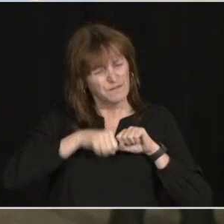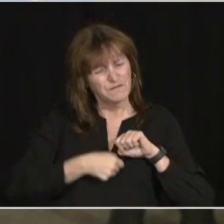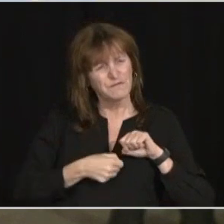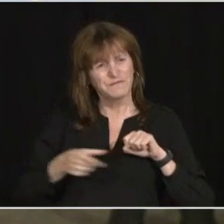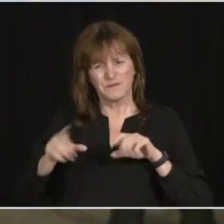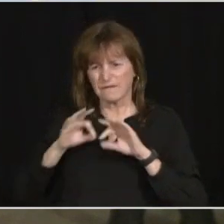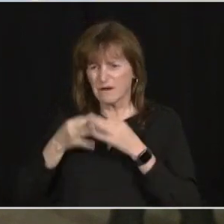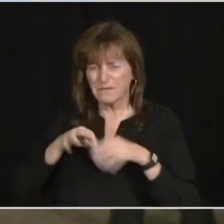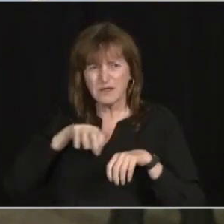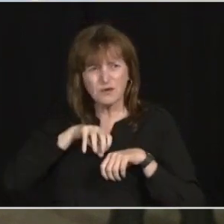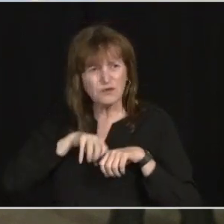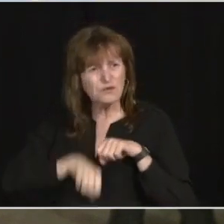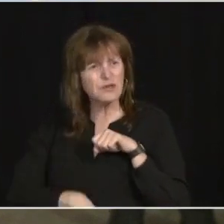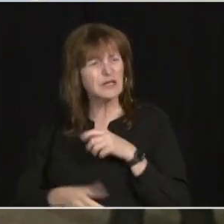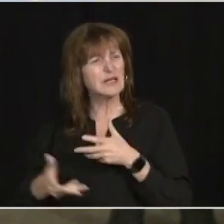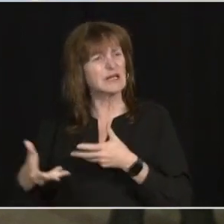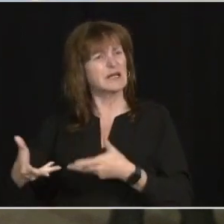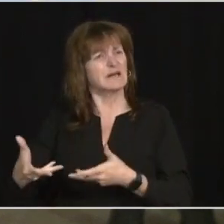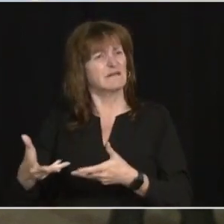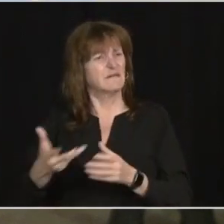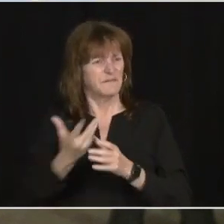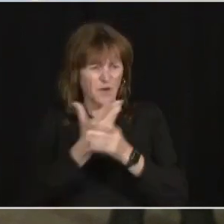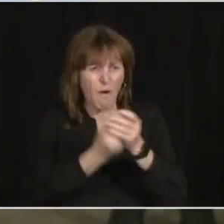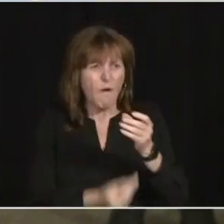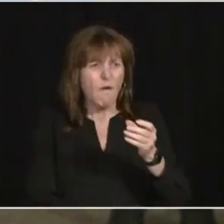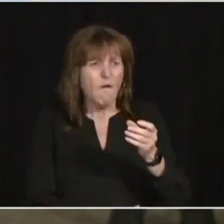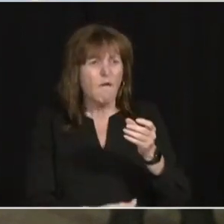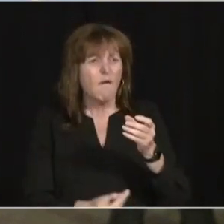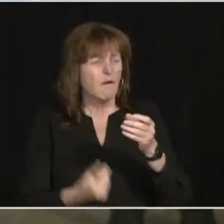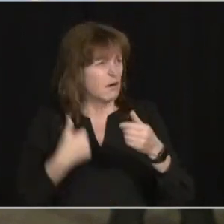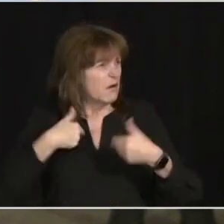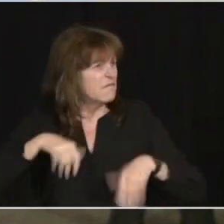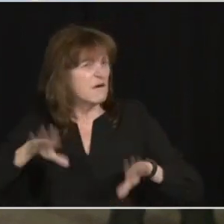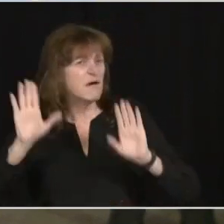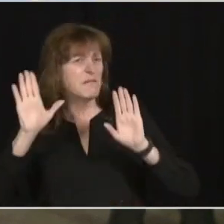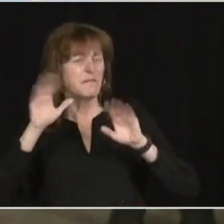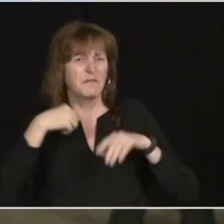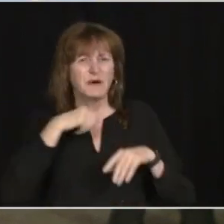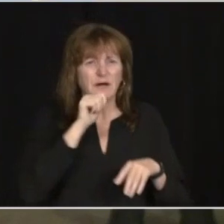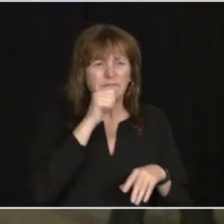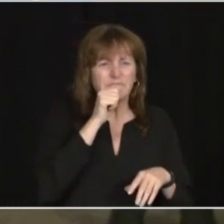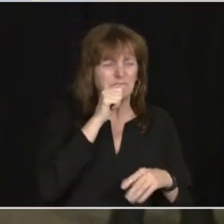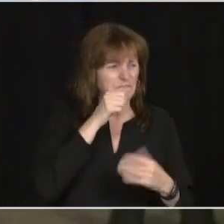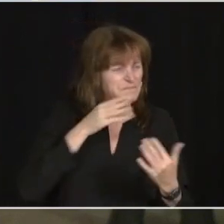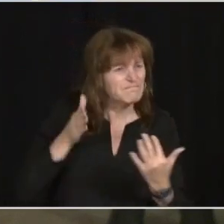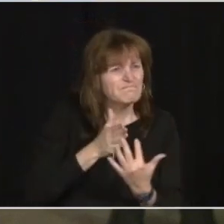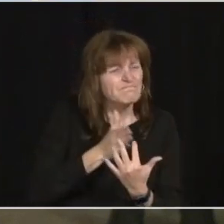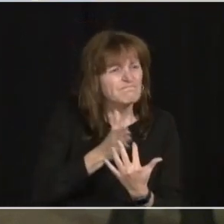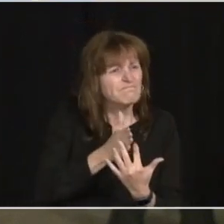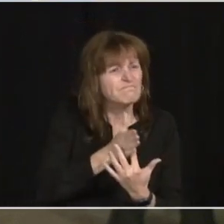their sacrifice, must strengthen our resolve, because we can't give up and